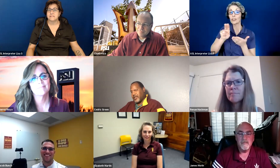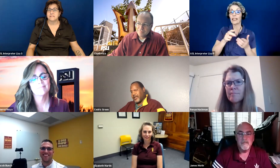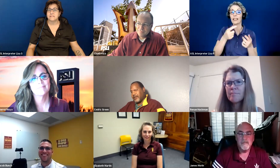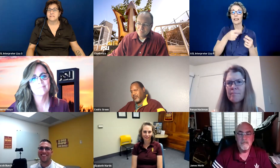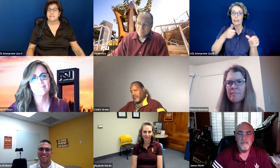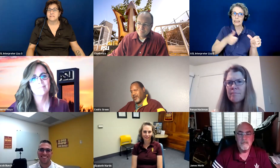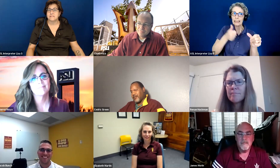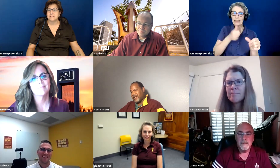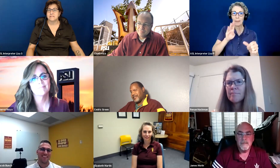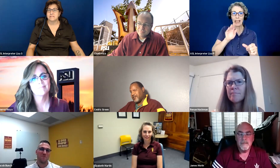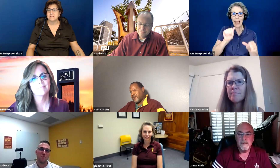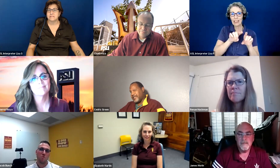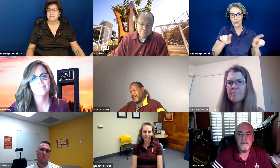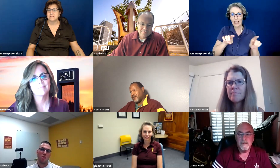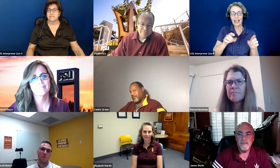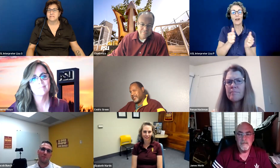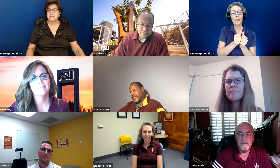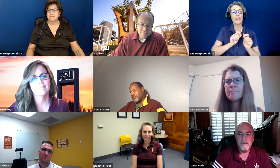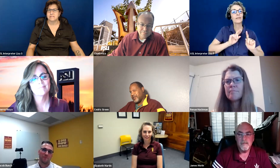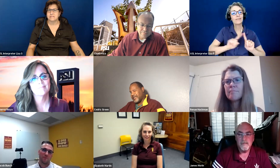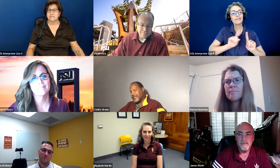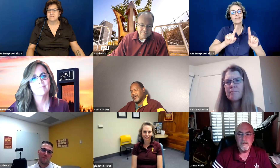and with varying degrees of accessibility.